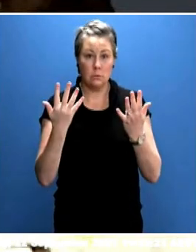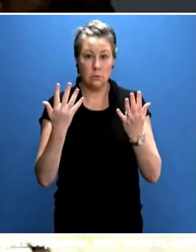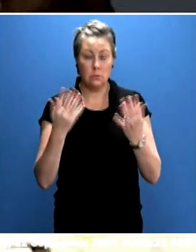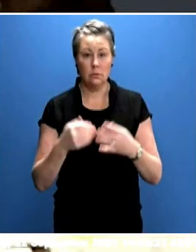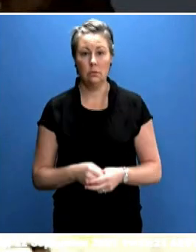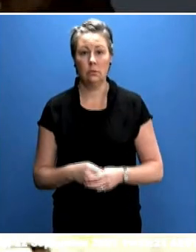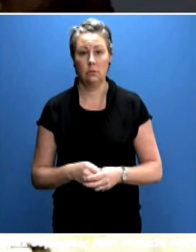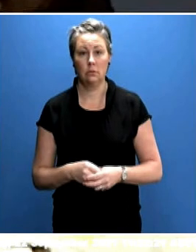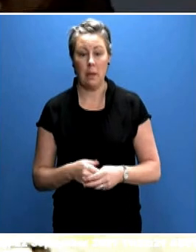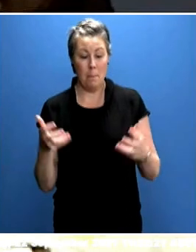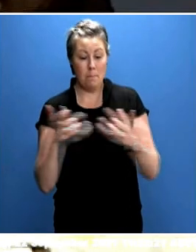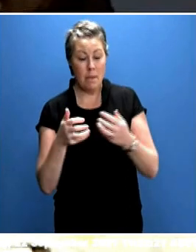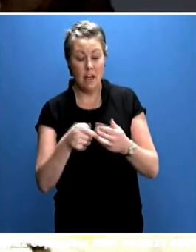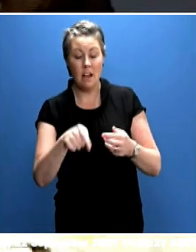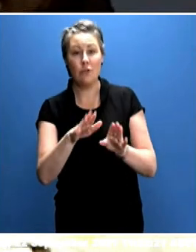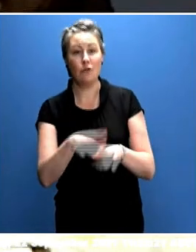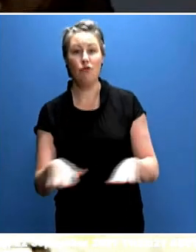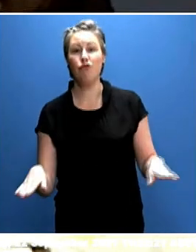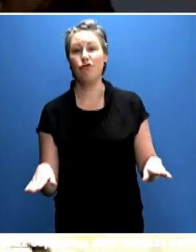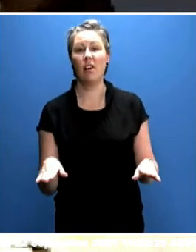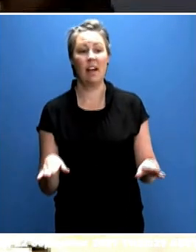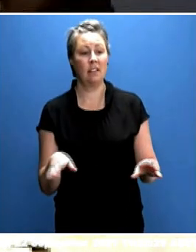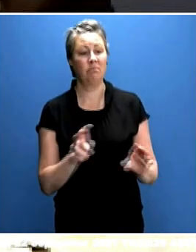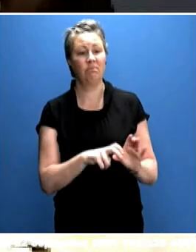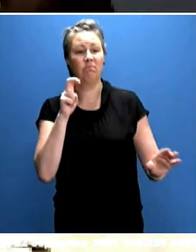A lot of these children stop going to school by the age of 10 or 11.